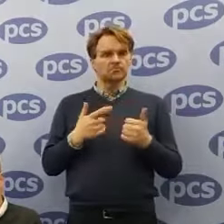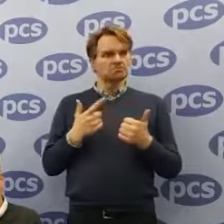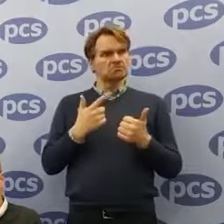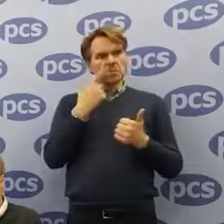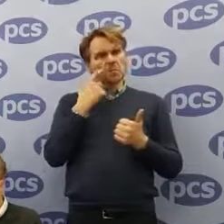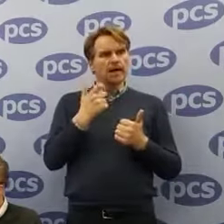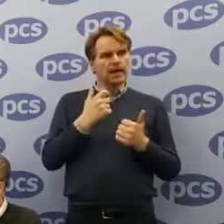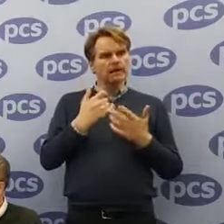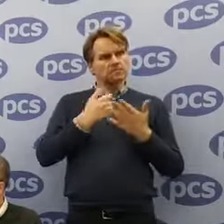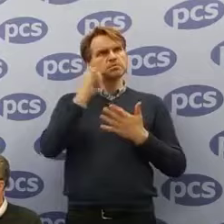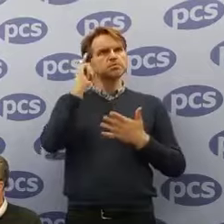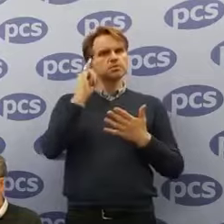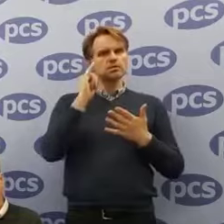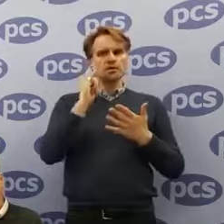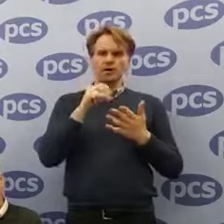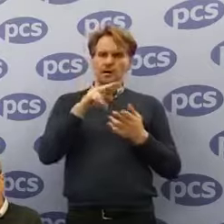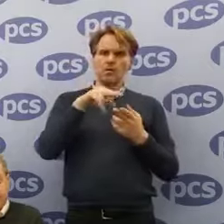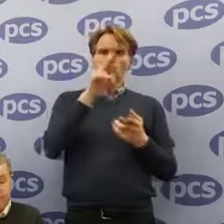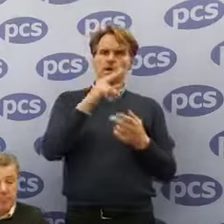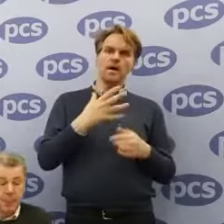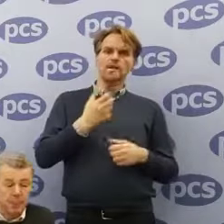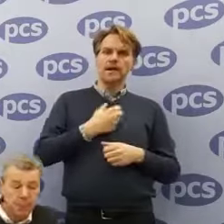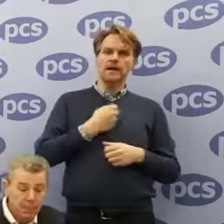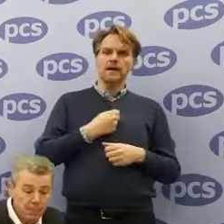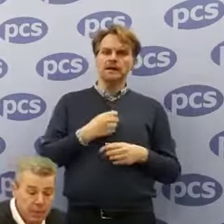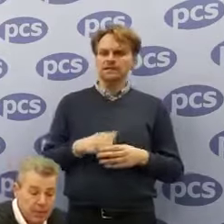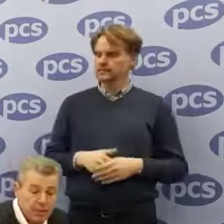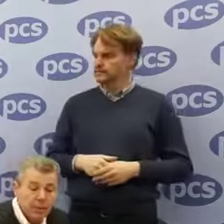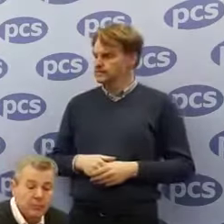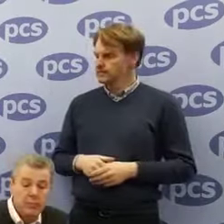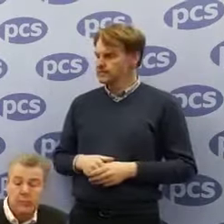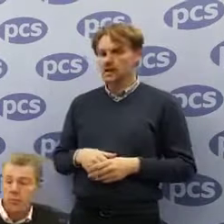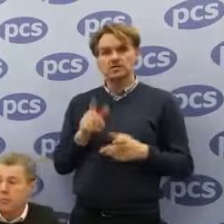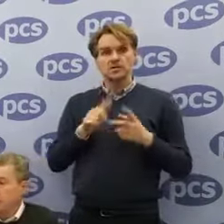people's pay. Okay thank you and if we win that ballot and move to industrial